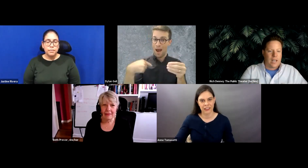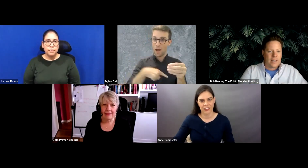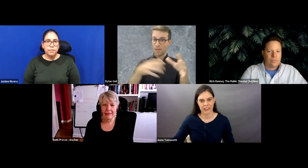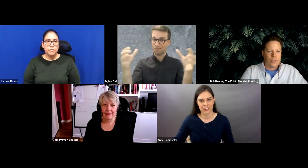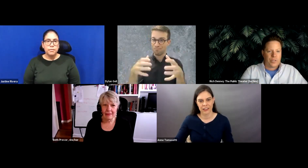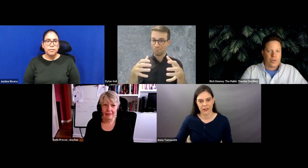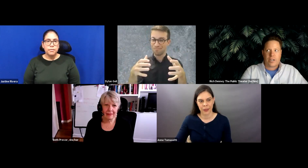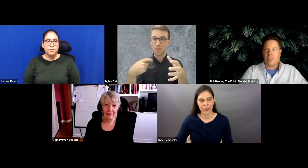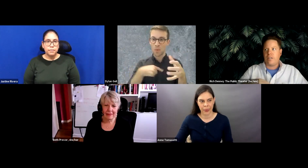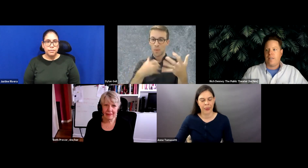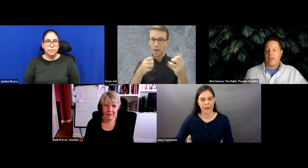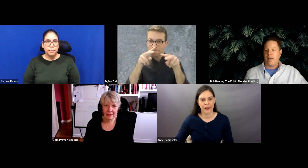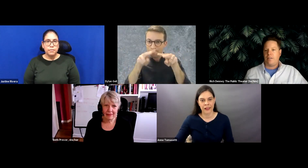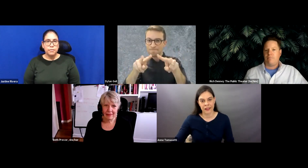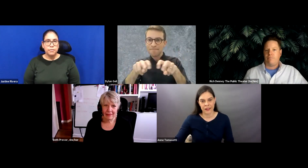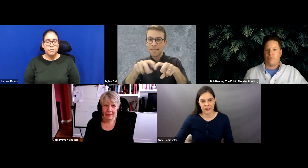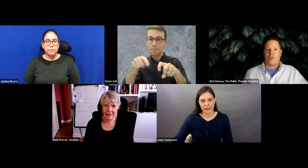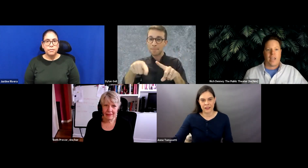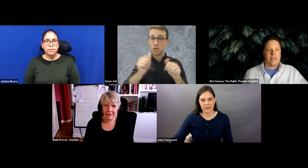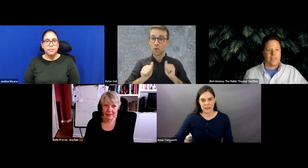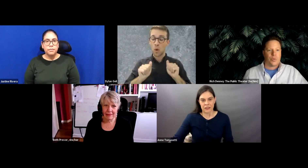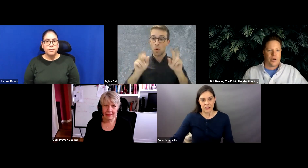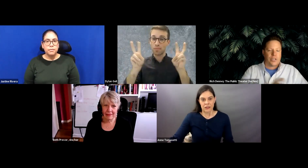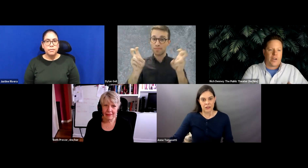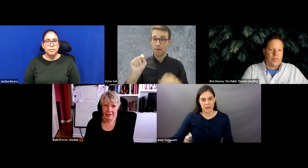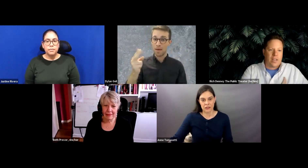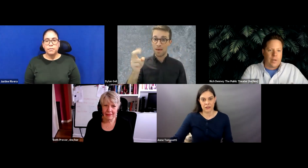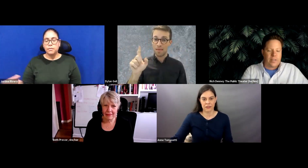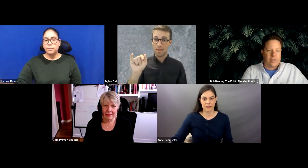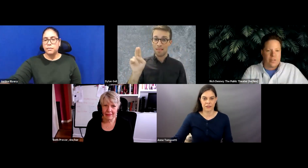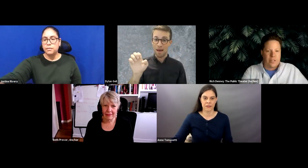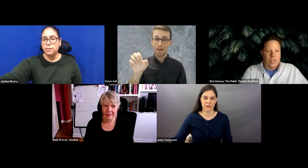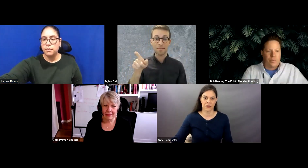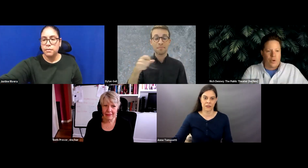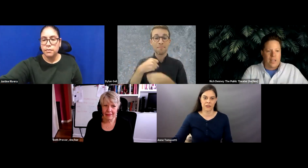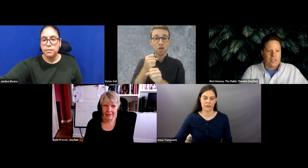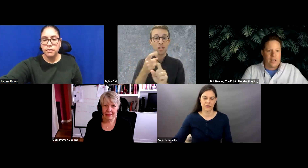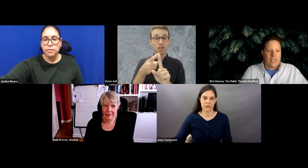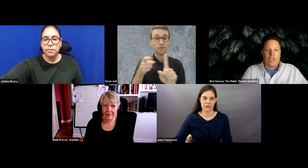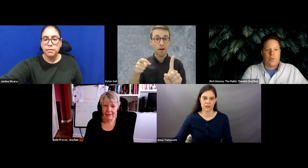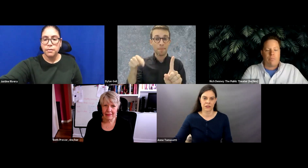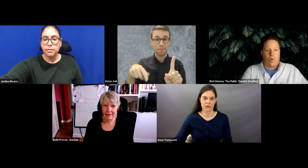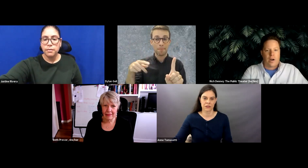Line, which was a production created, digital production created by The Public Theater. We'll go in a little bit more